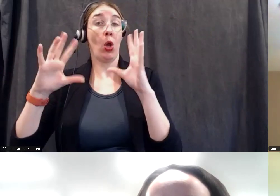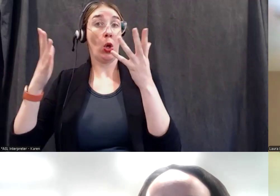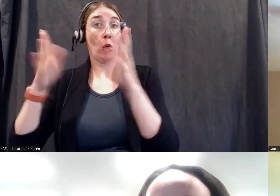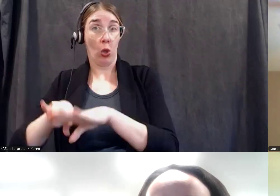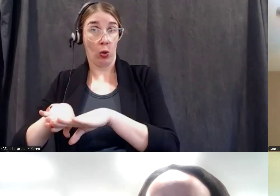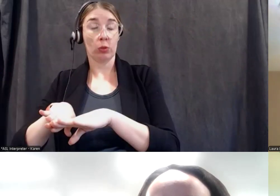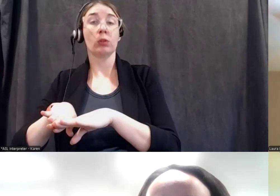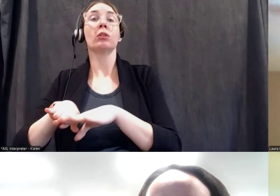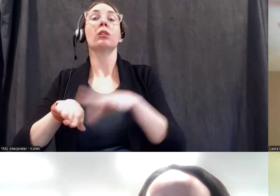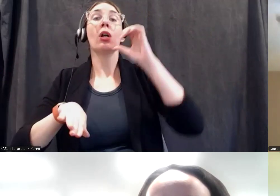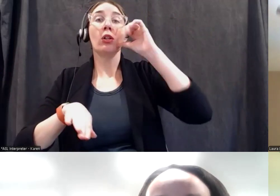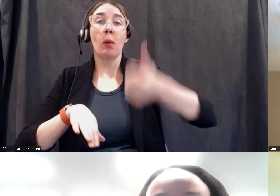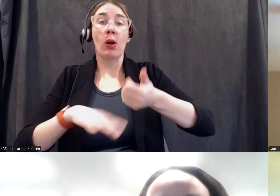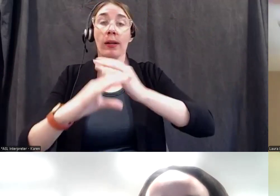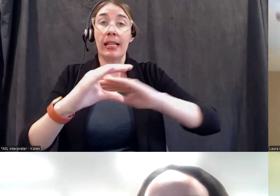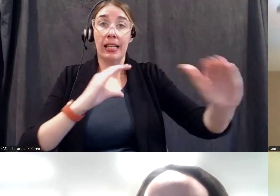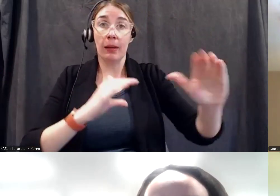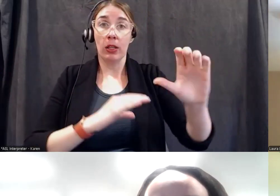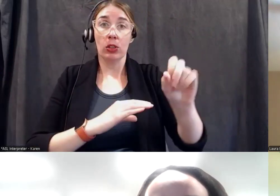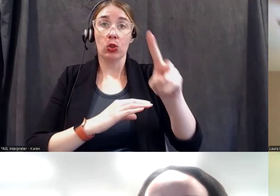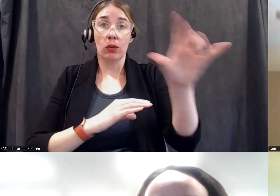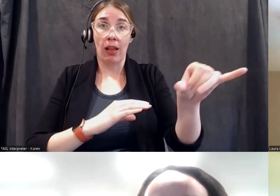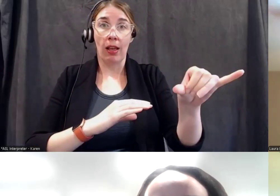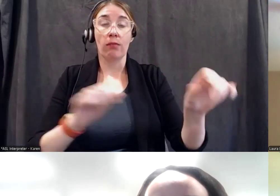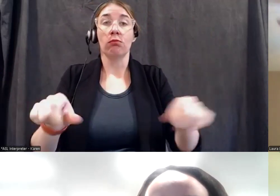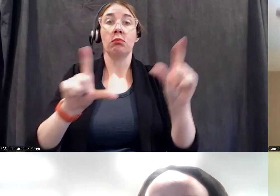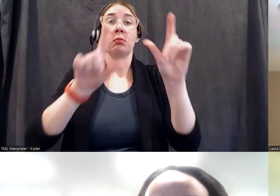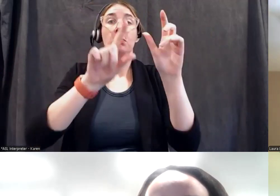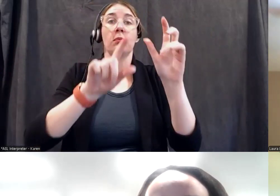a link to the handouts, and it will be archived on the YouTube channel.